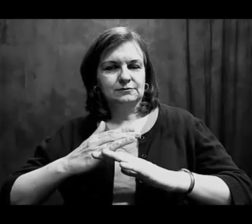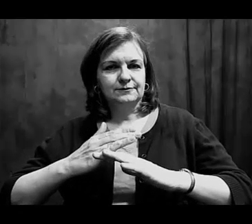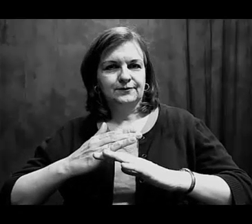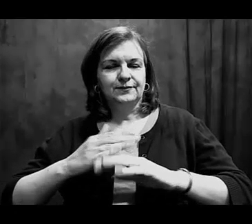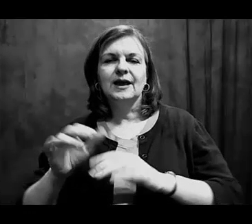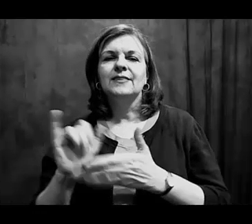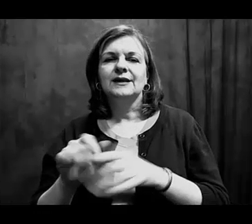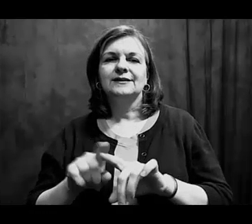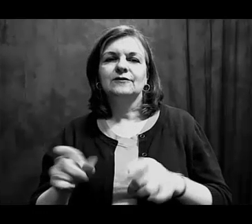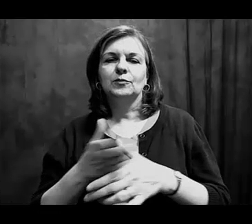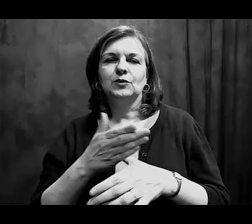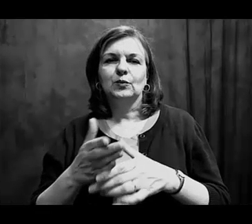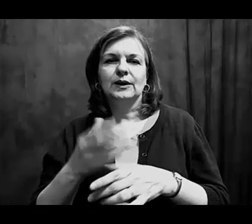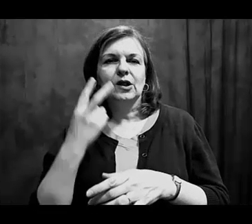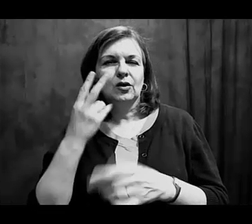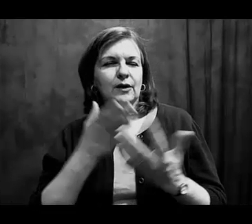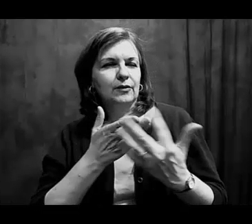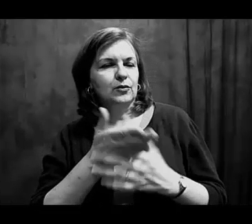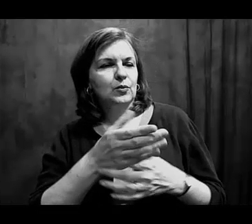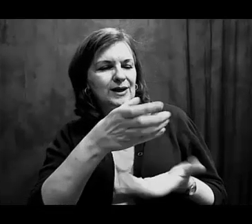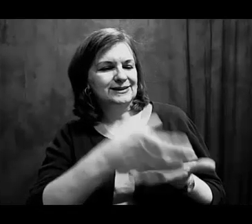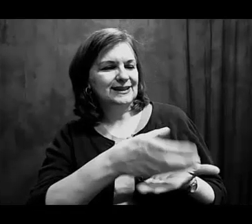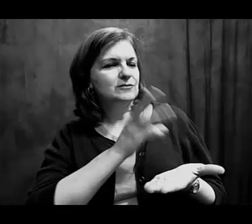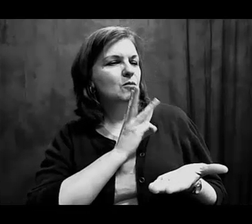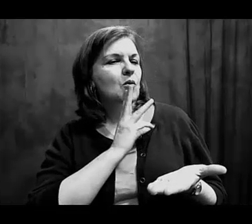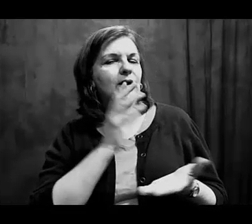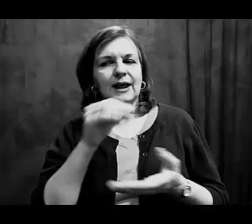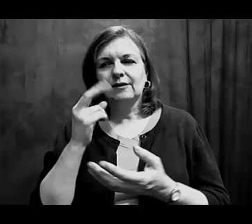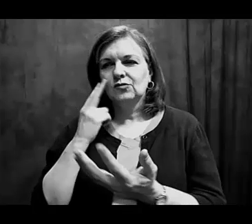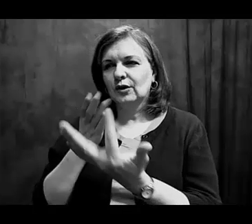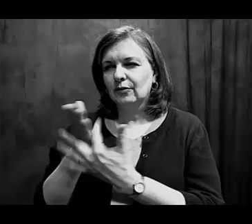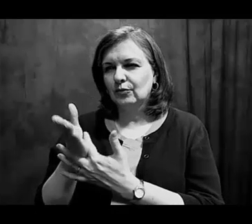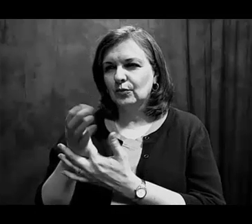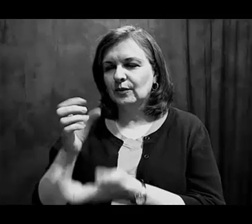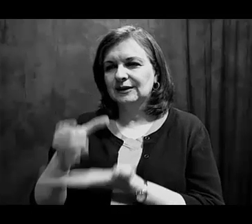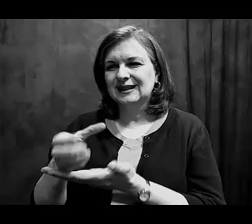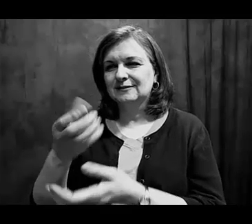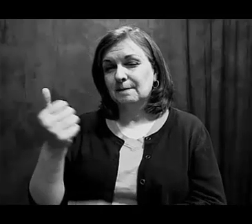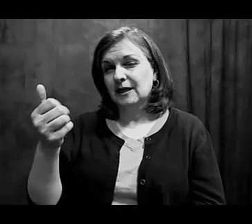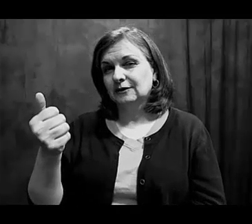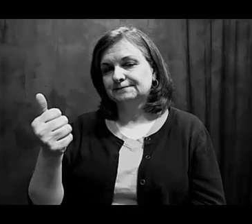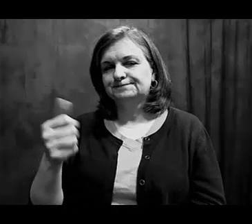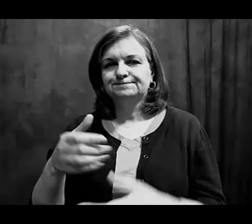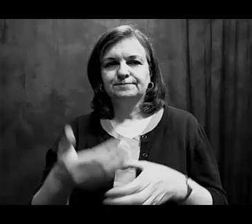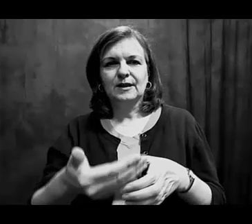it's the difference between looking through a glass of water and a glass of milk! vitreous humor